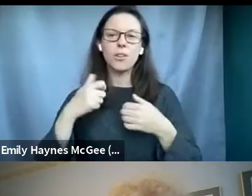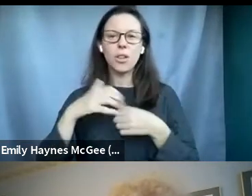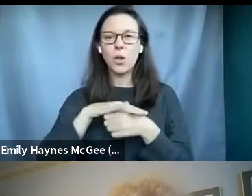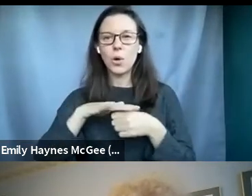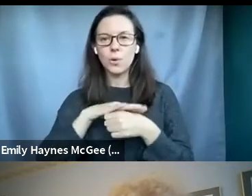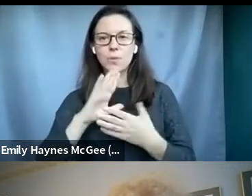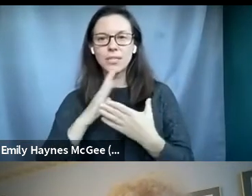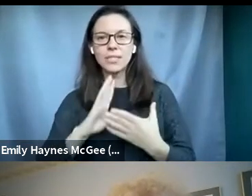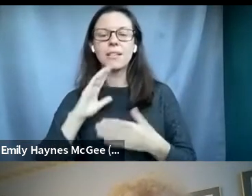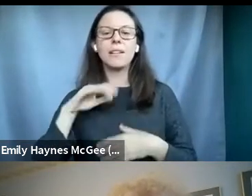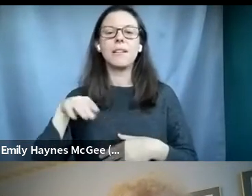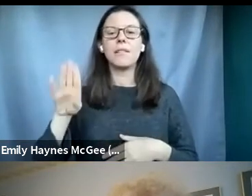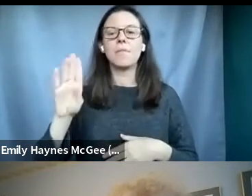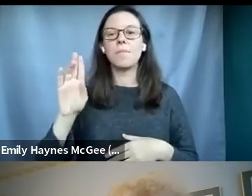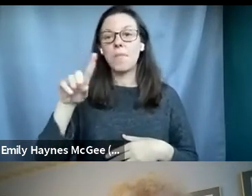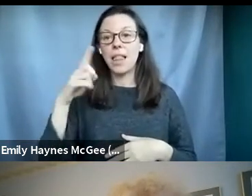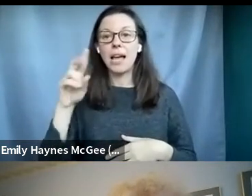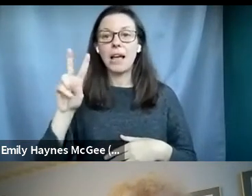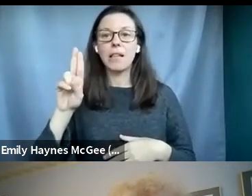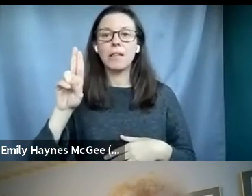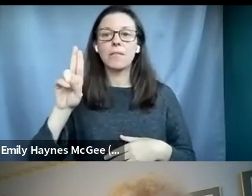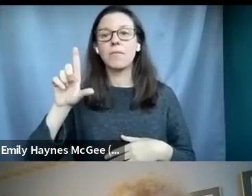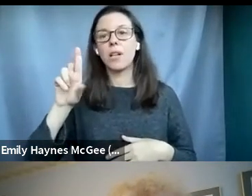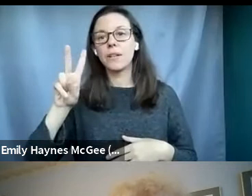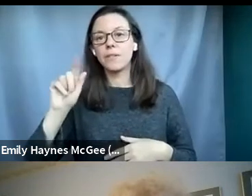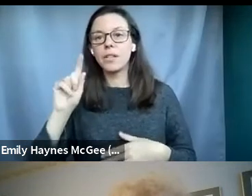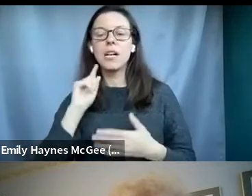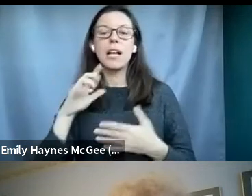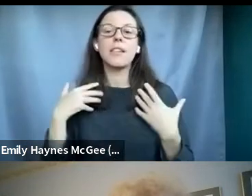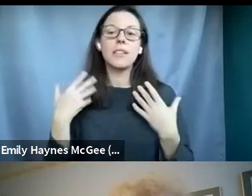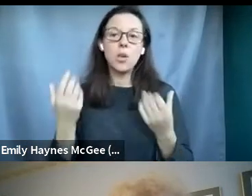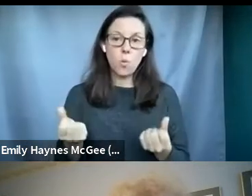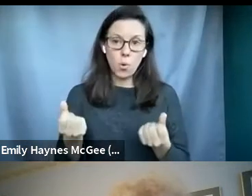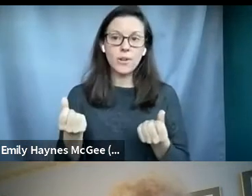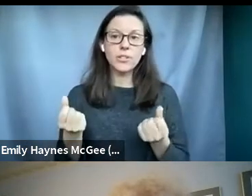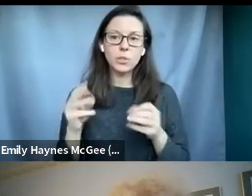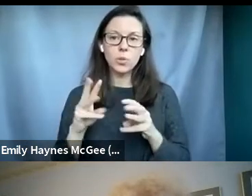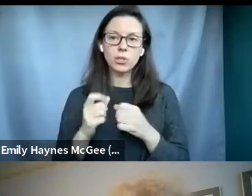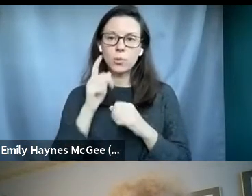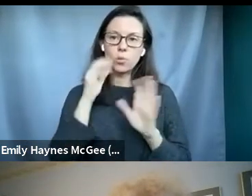Appear then the wellness workshop provided by queen Nena love and then we were fair well.